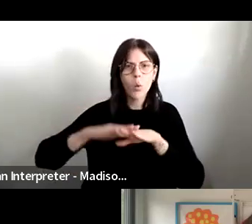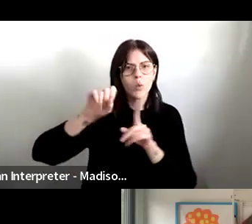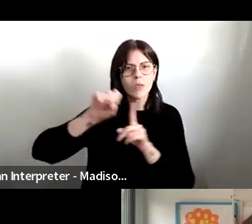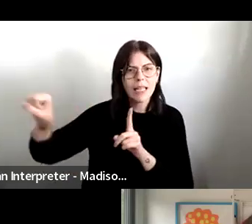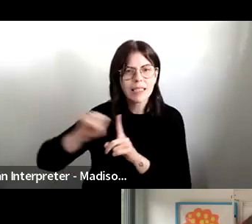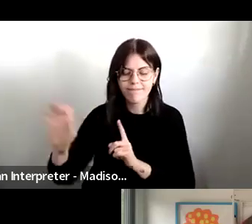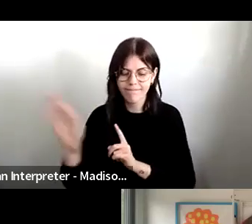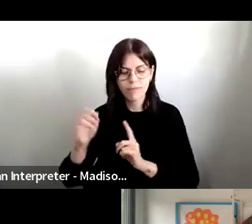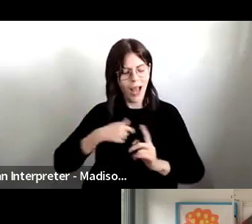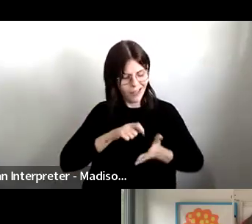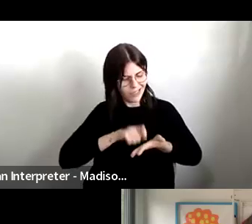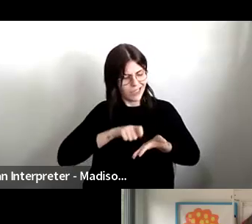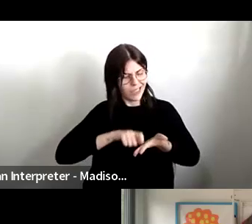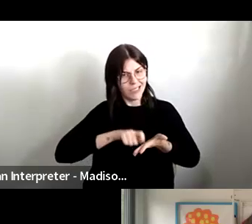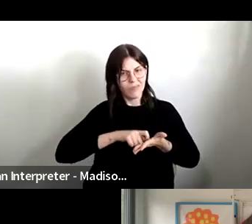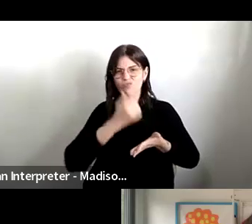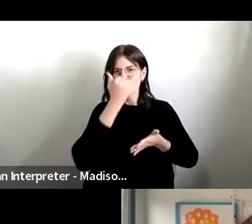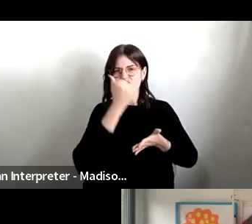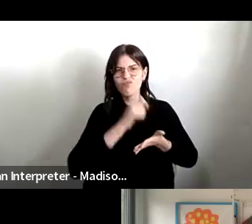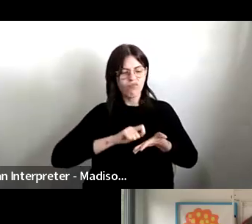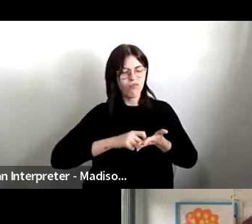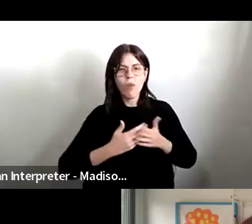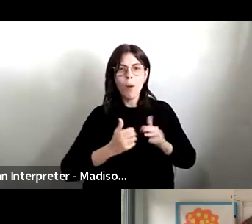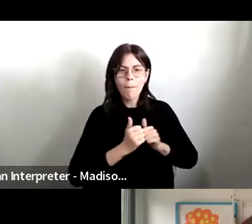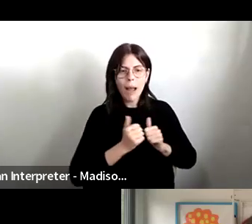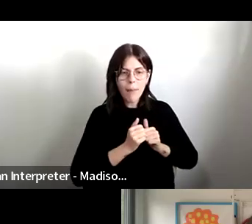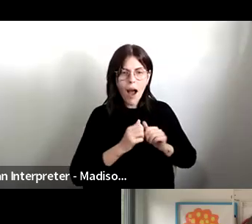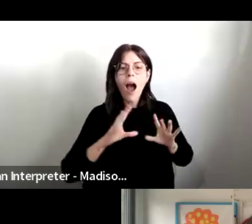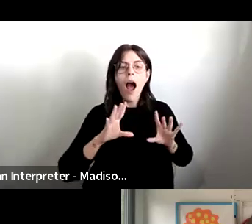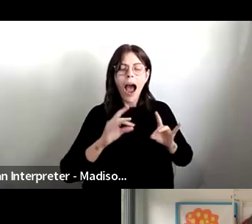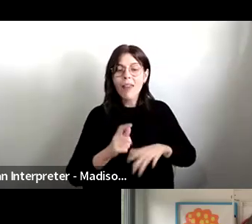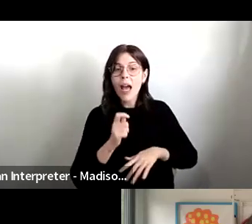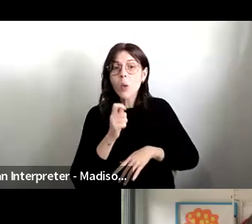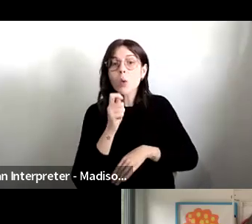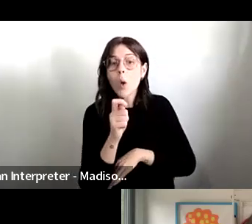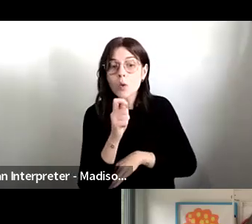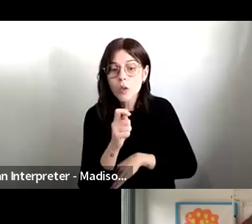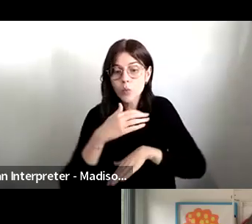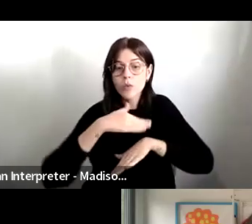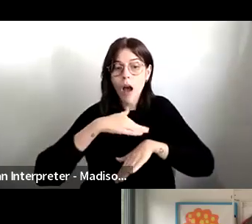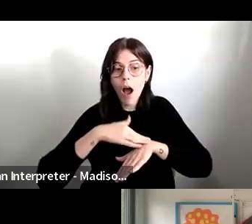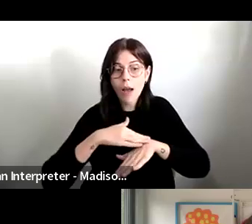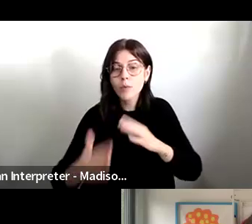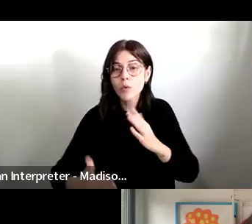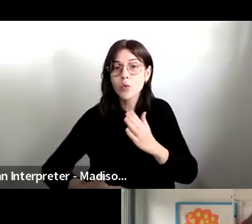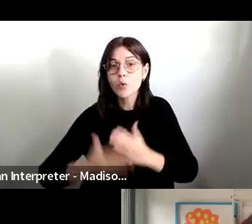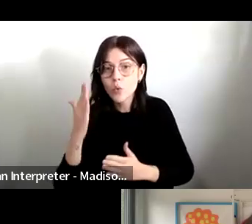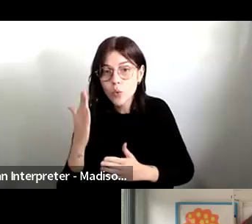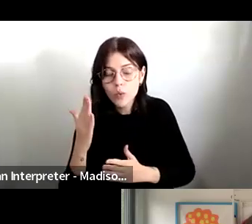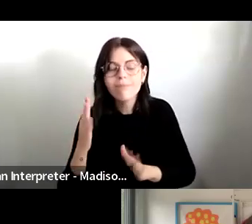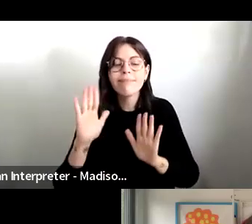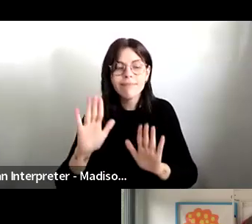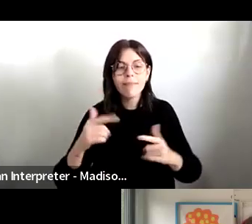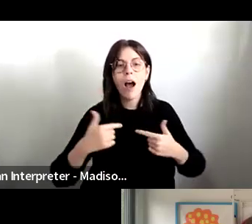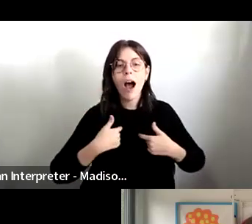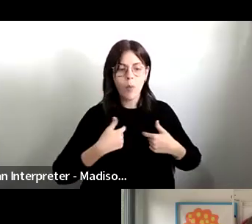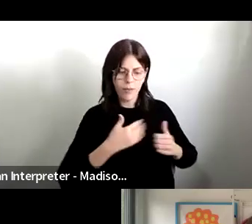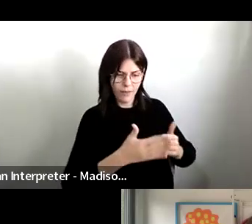that, scribbling away, and then closer to the submission deadline I will refine those and